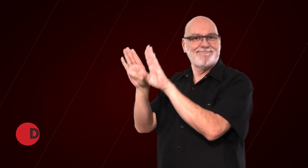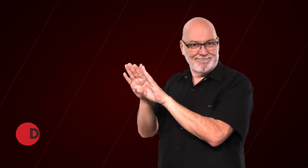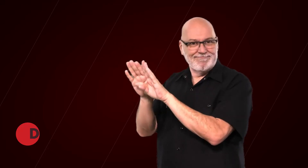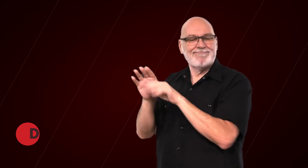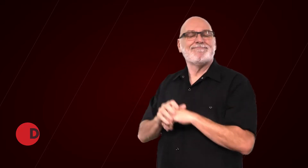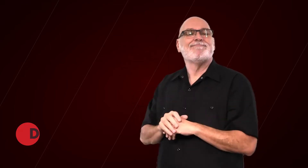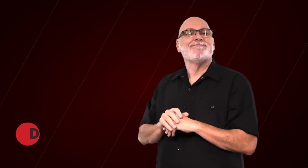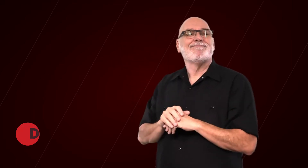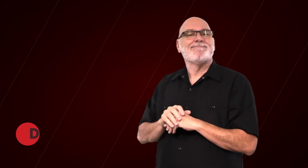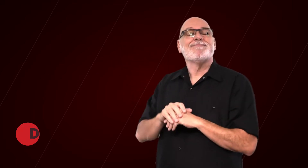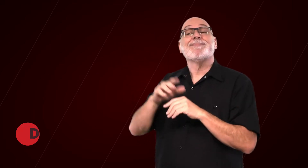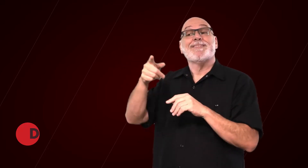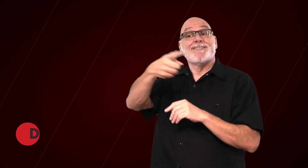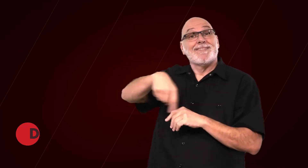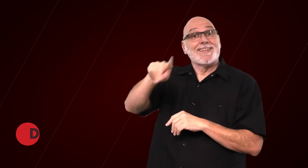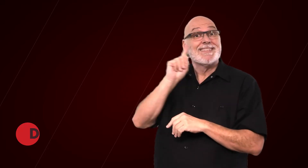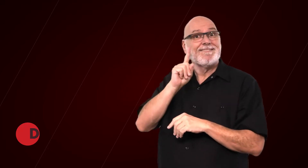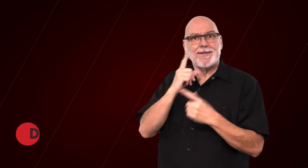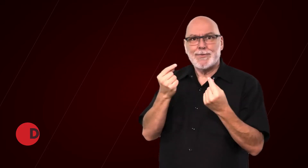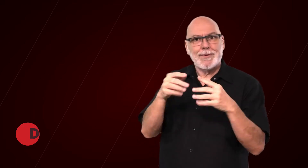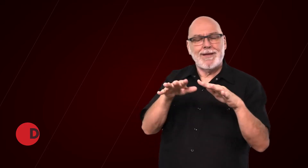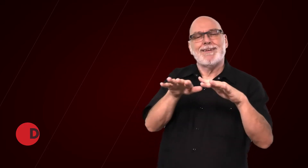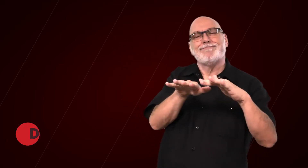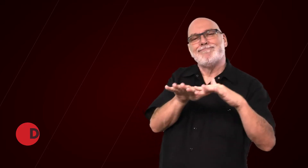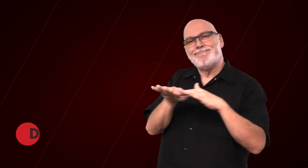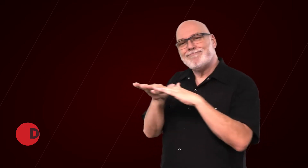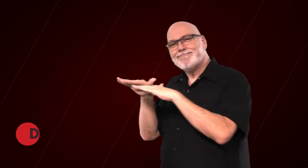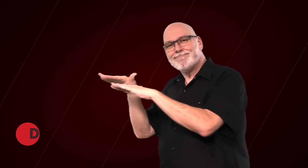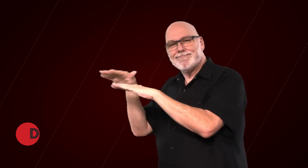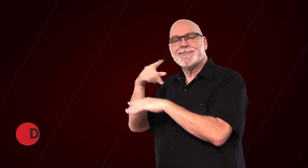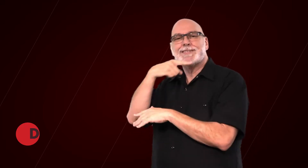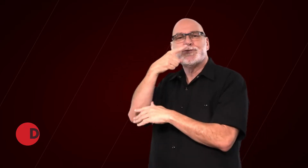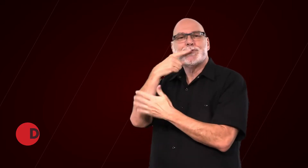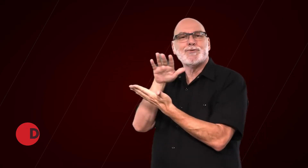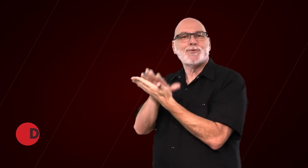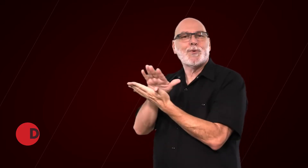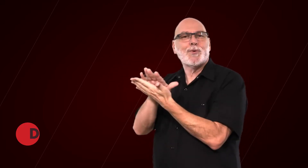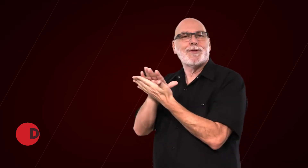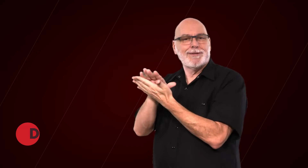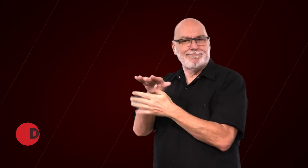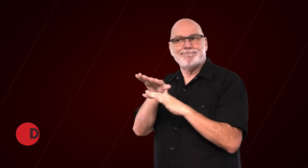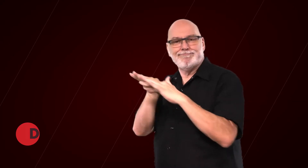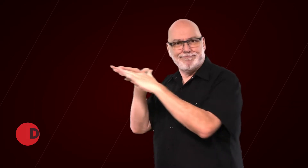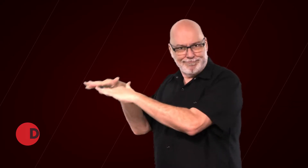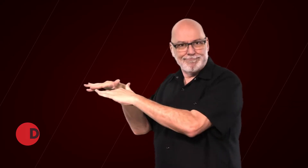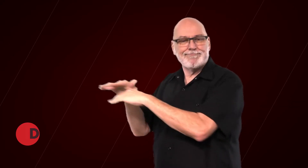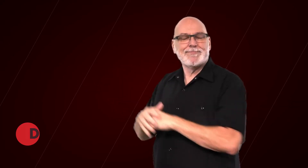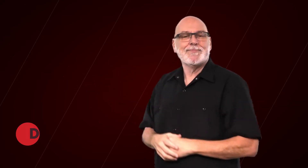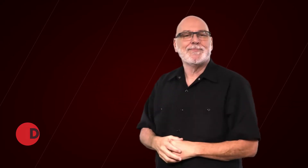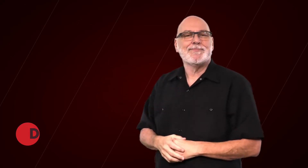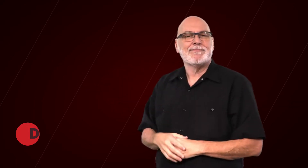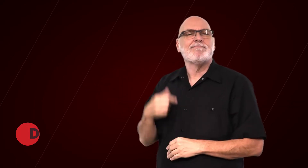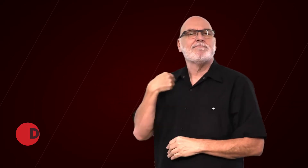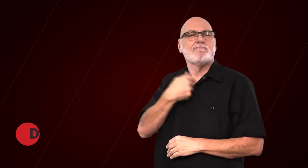move Deaf children into regular hearing schools.